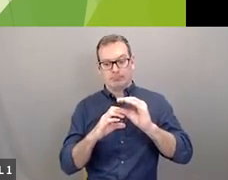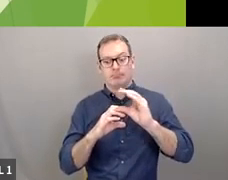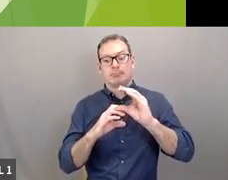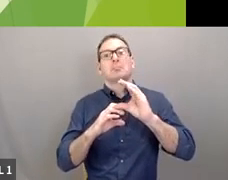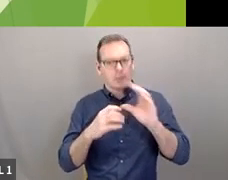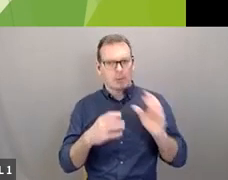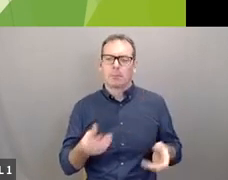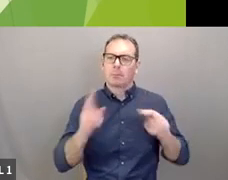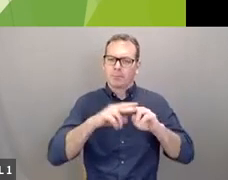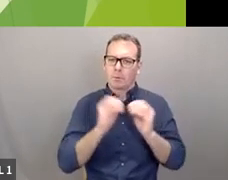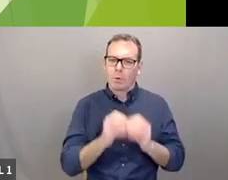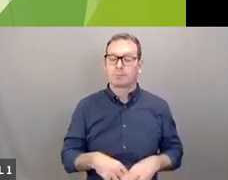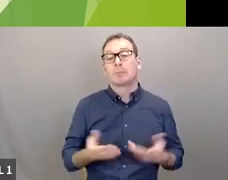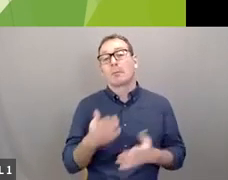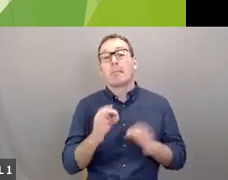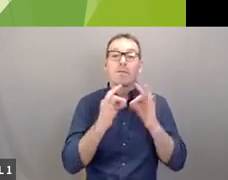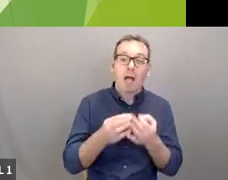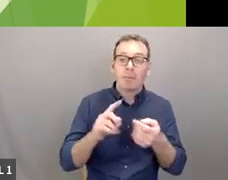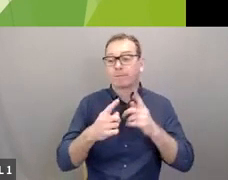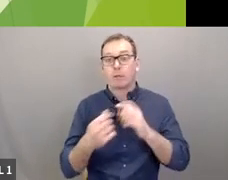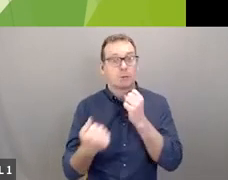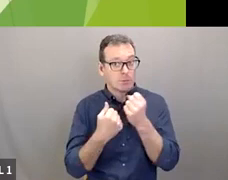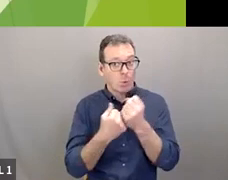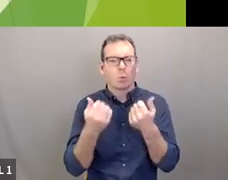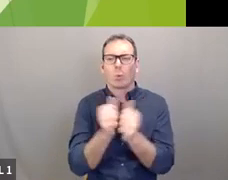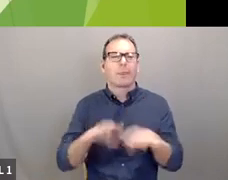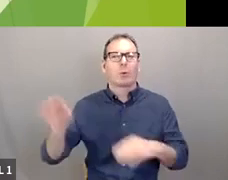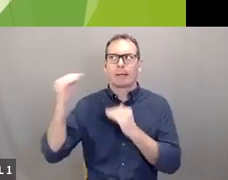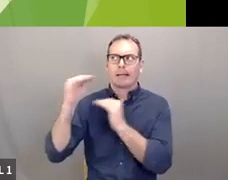they should also allow people to save and keep a meaningful cushion of money and to reduce costs